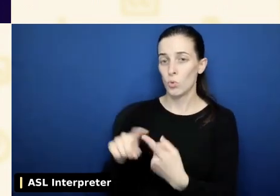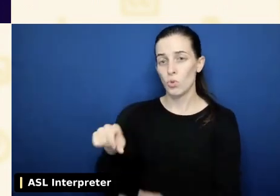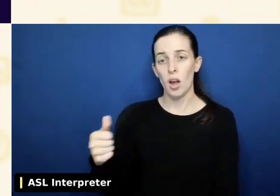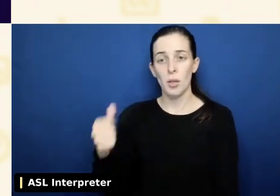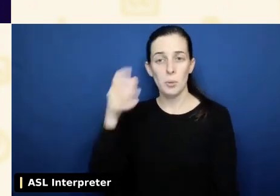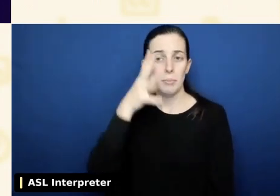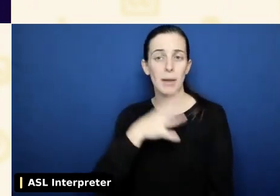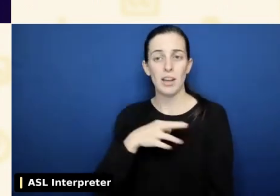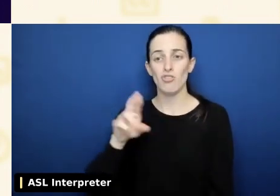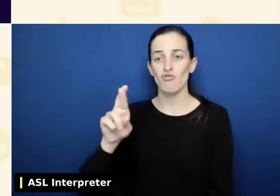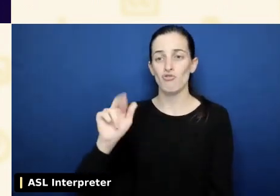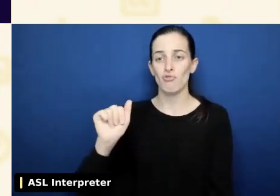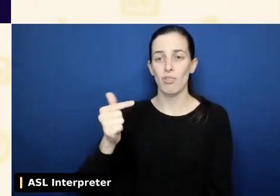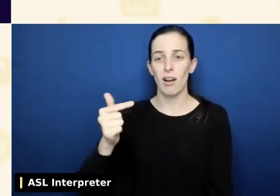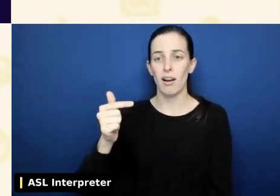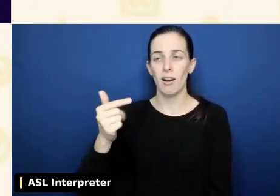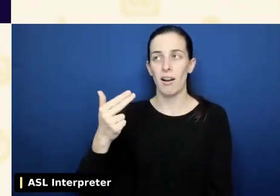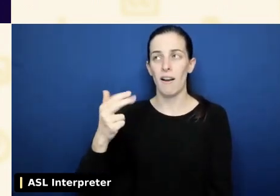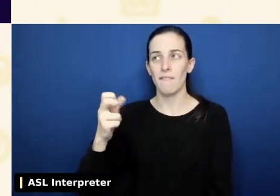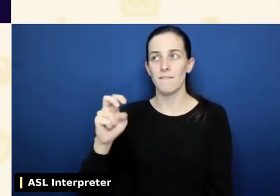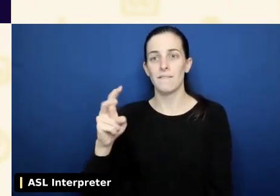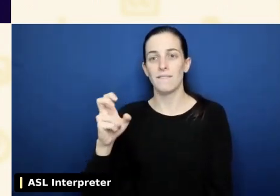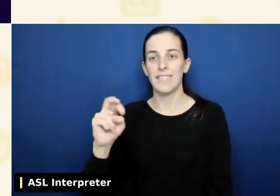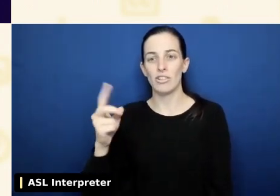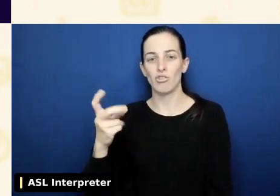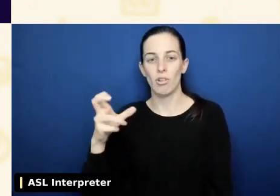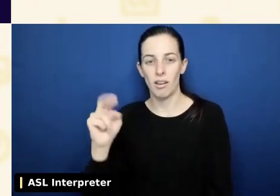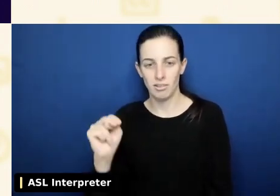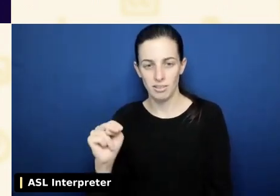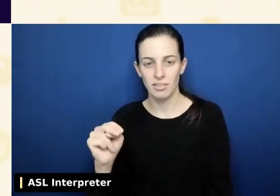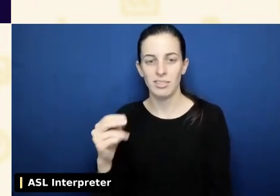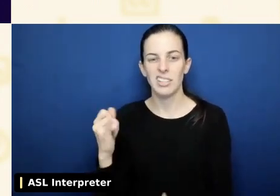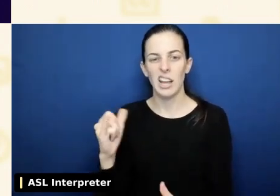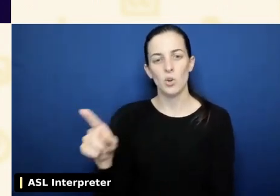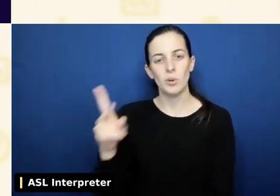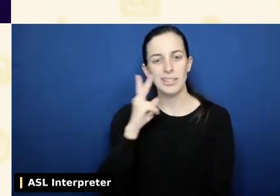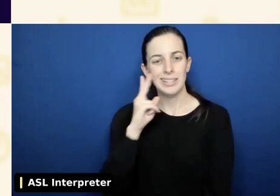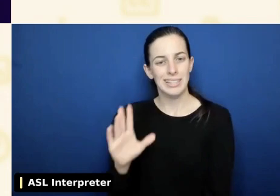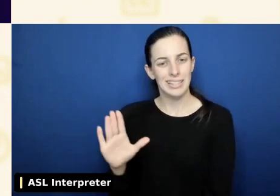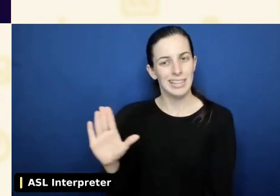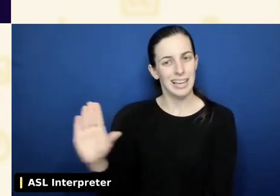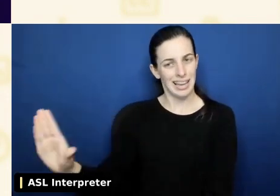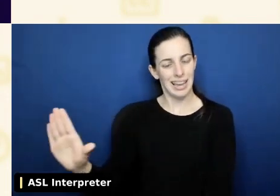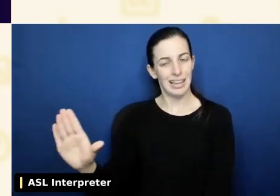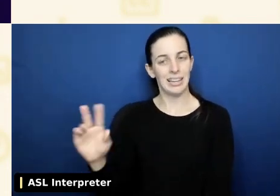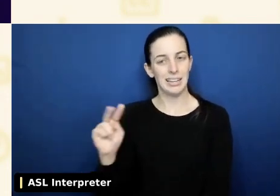how he experiences the plug-in with his screen reader. Raghavendra, do you want to take it away?